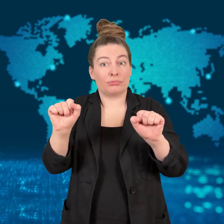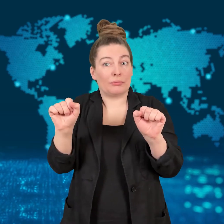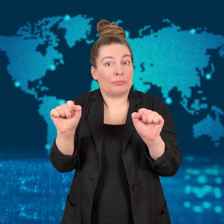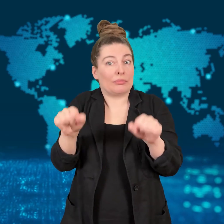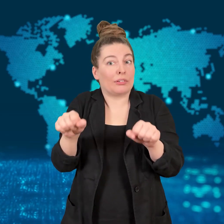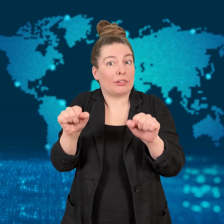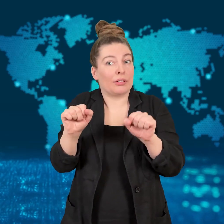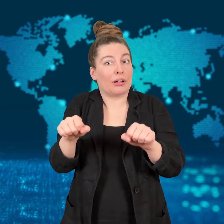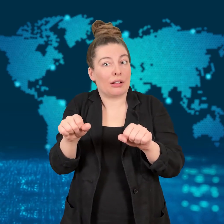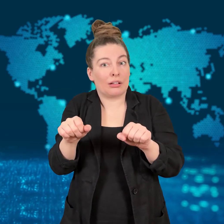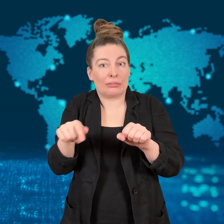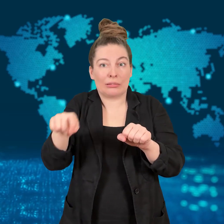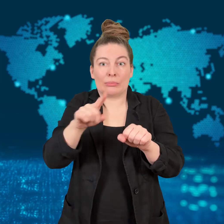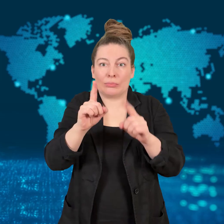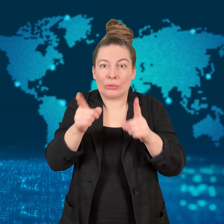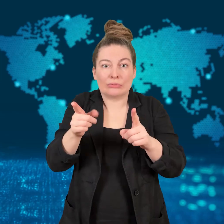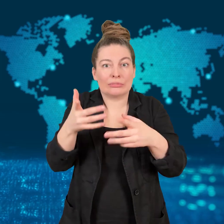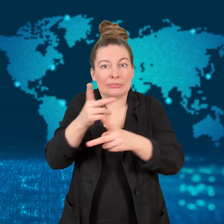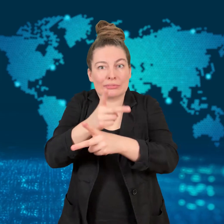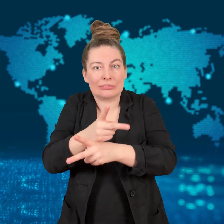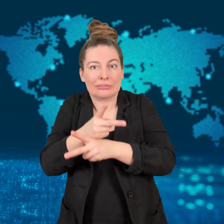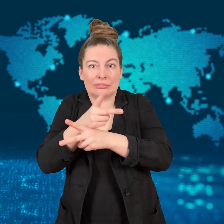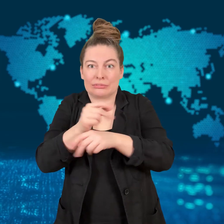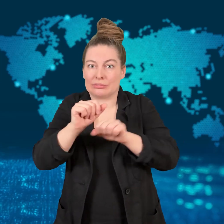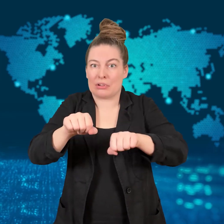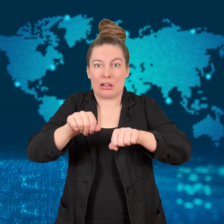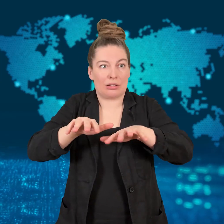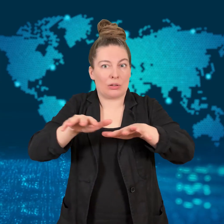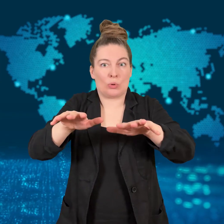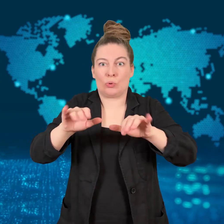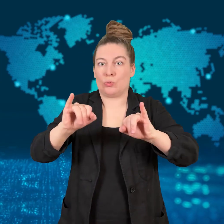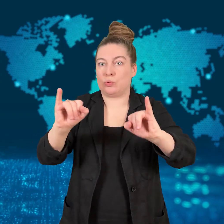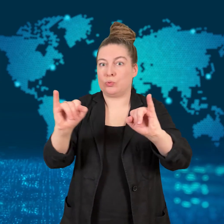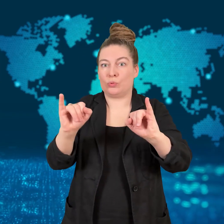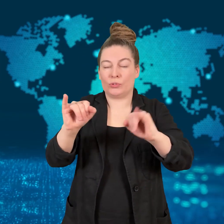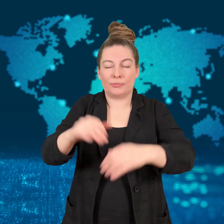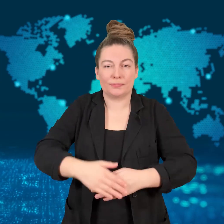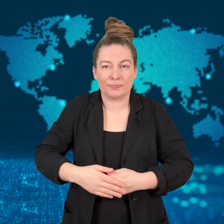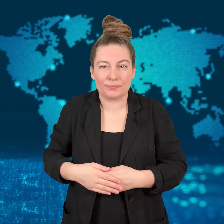They were found with a fuse and contents intact,